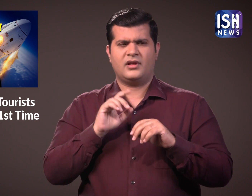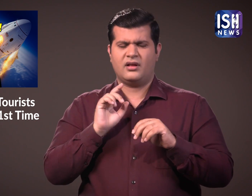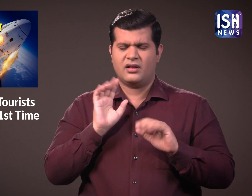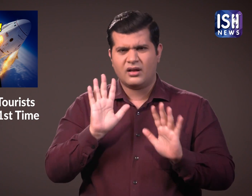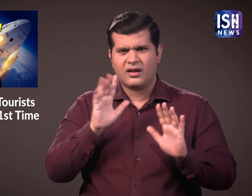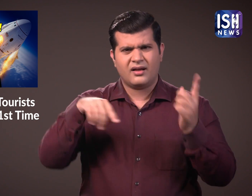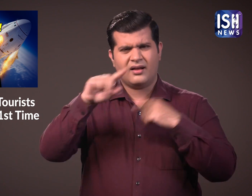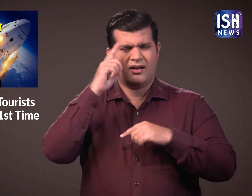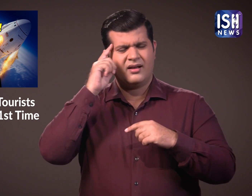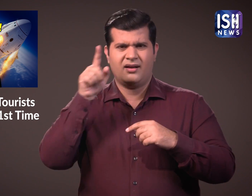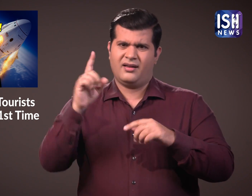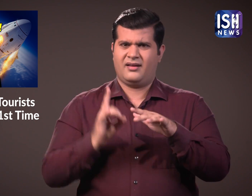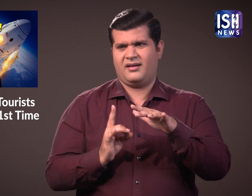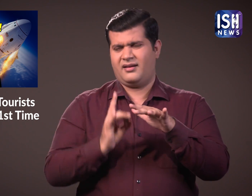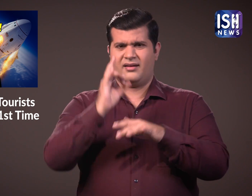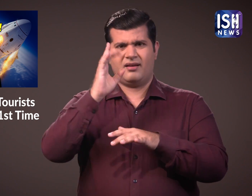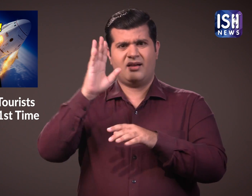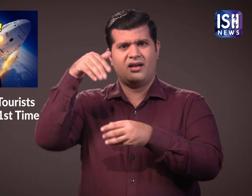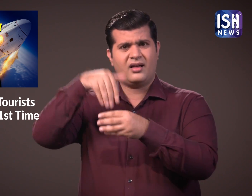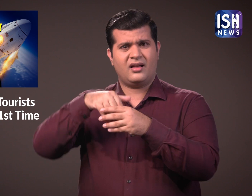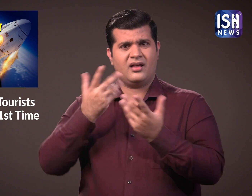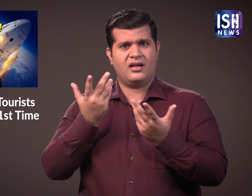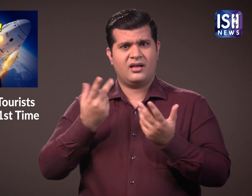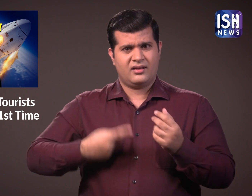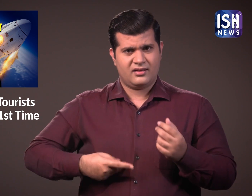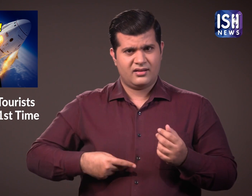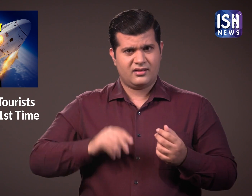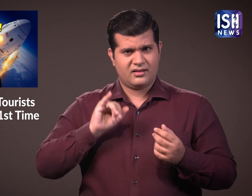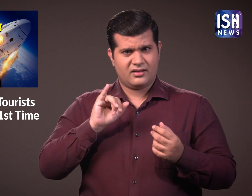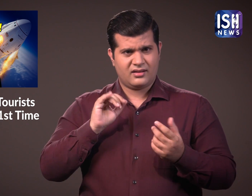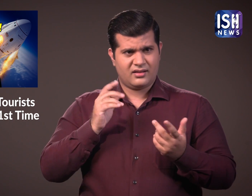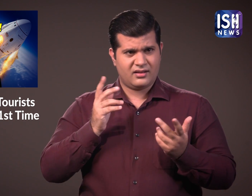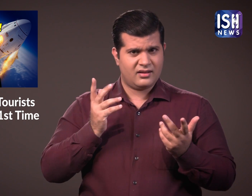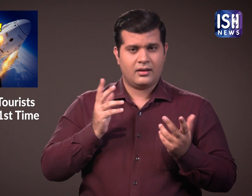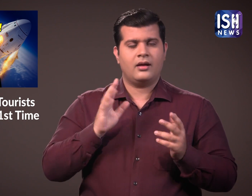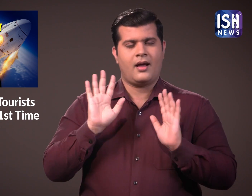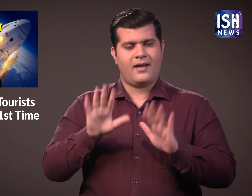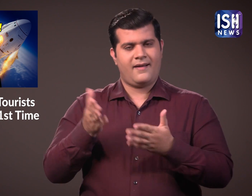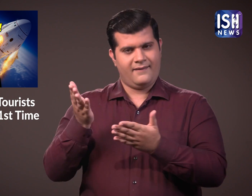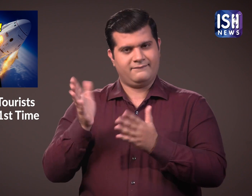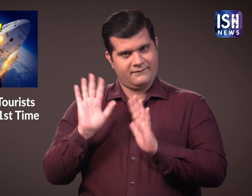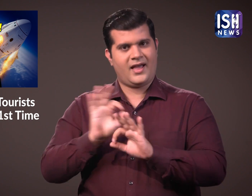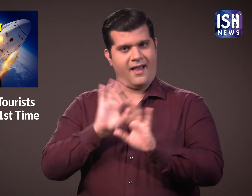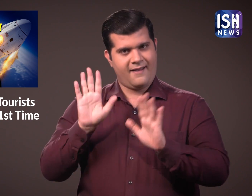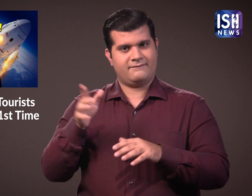If you wondering whether the rocket has toilet, well it does